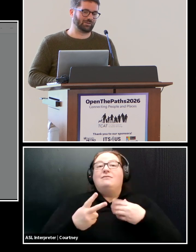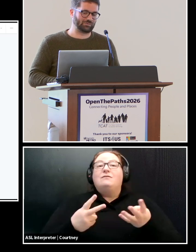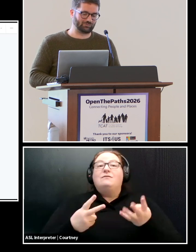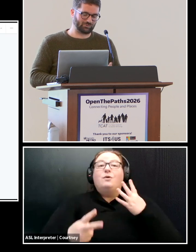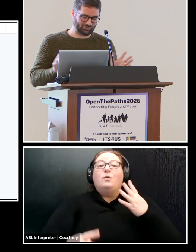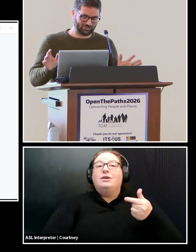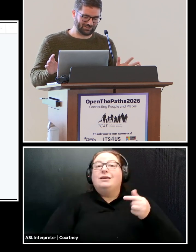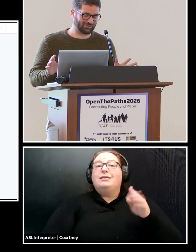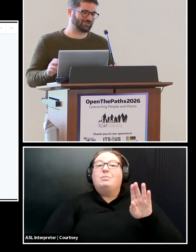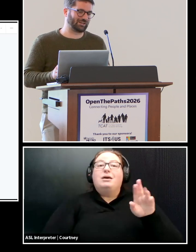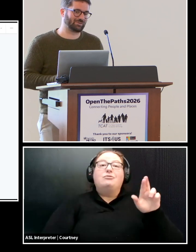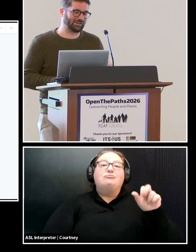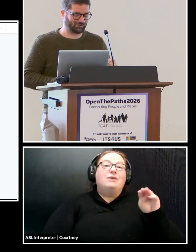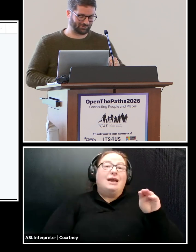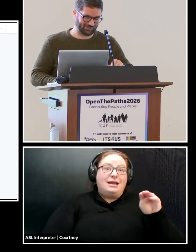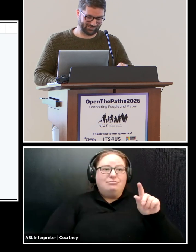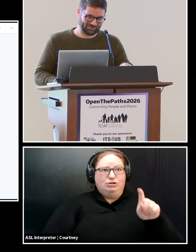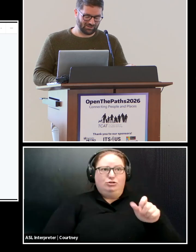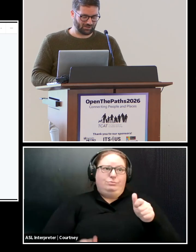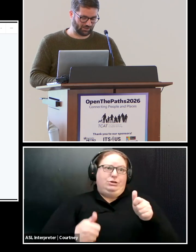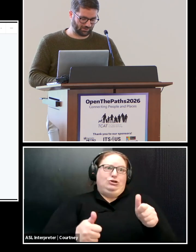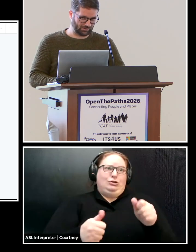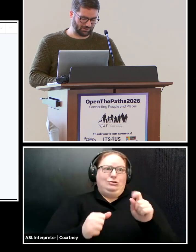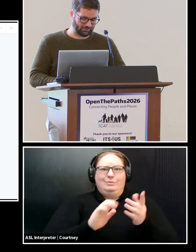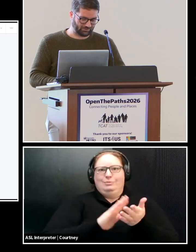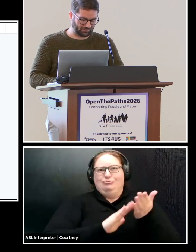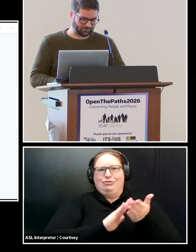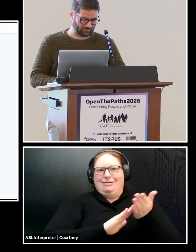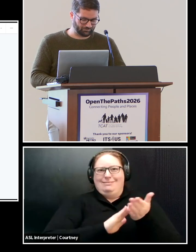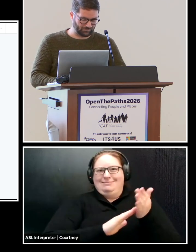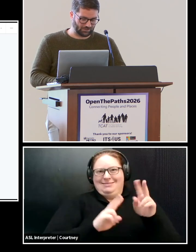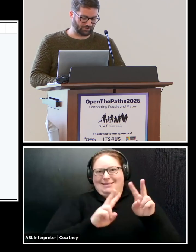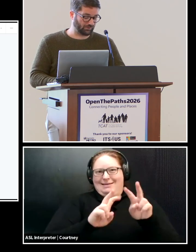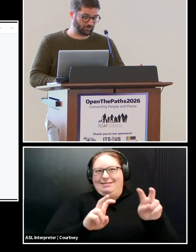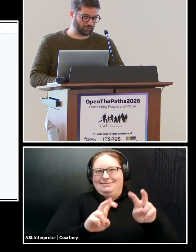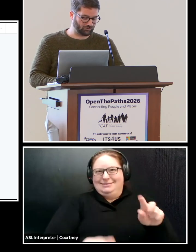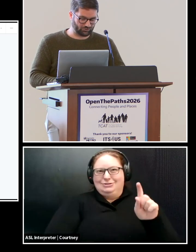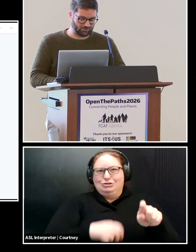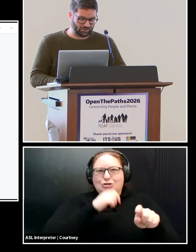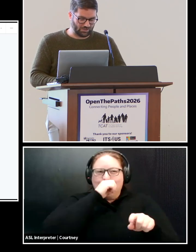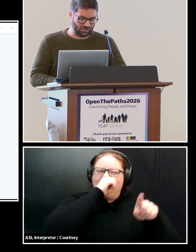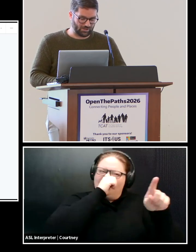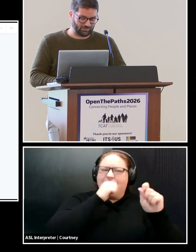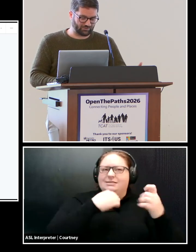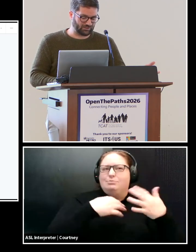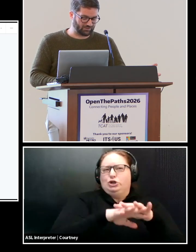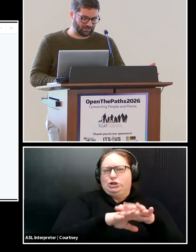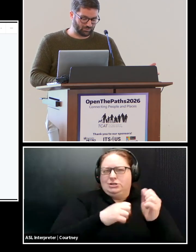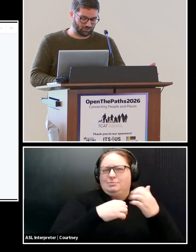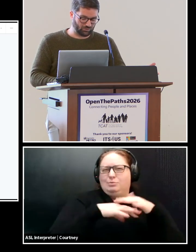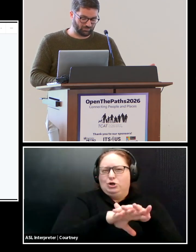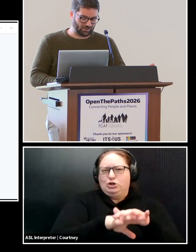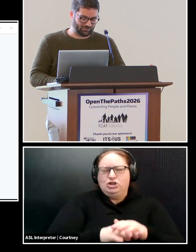um you should be in good shape and able to run uh the analysis or this merge. Um there's an example